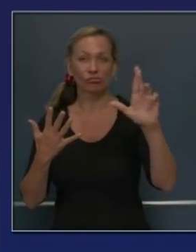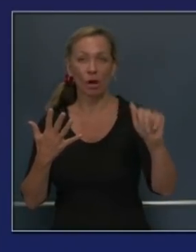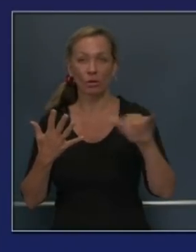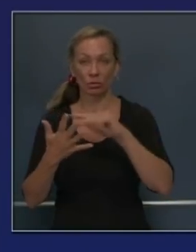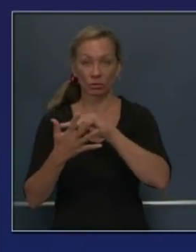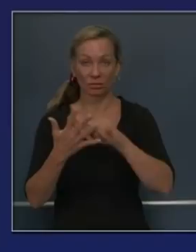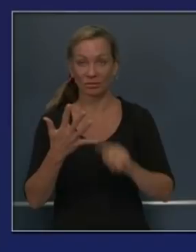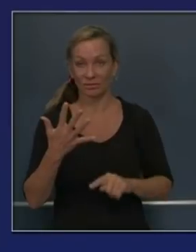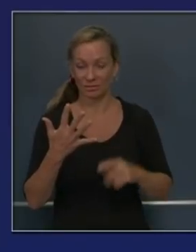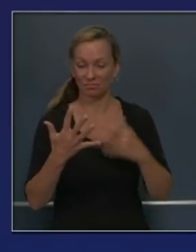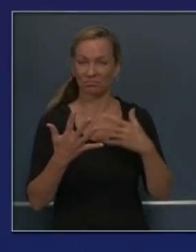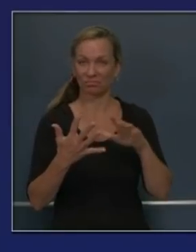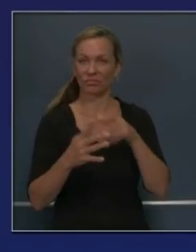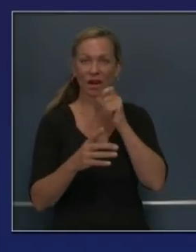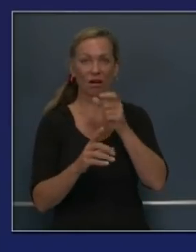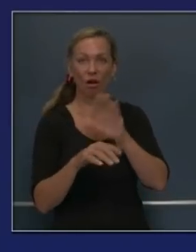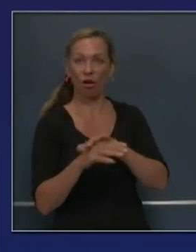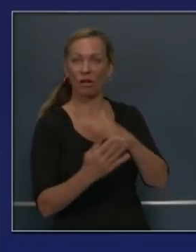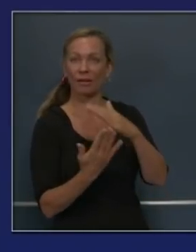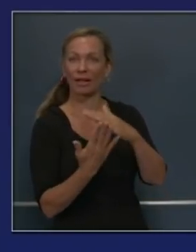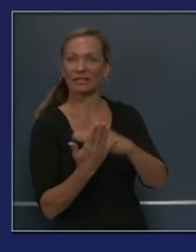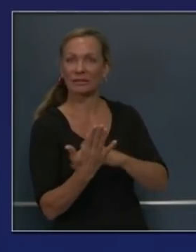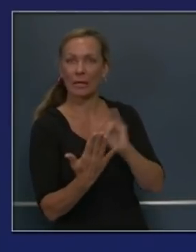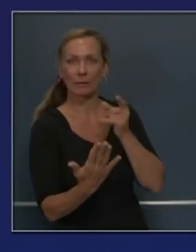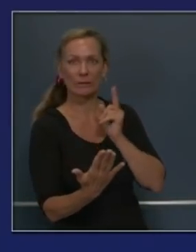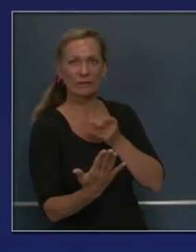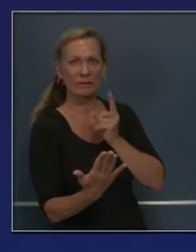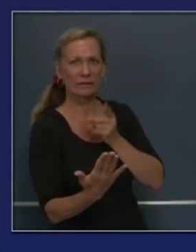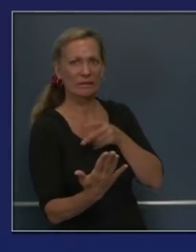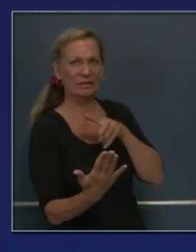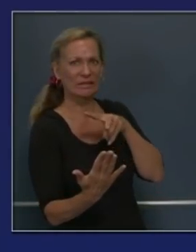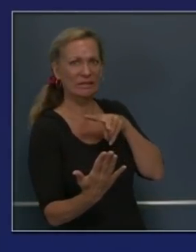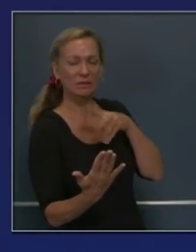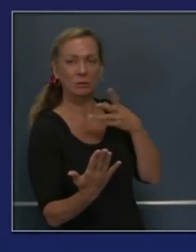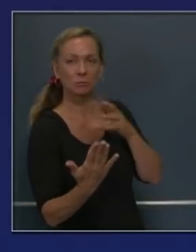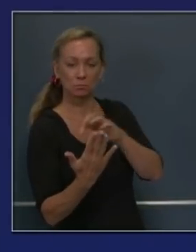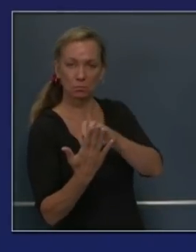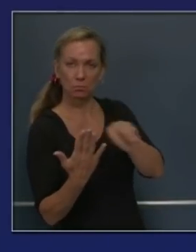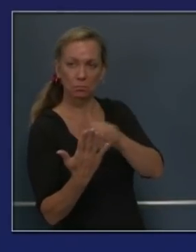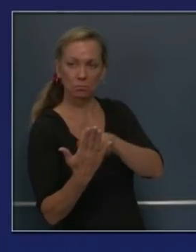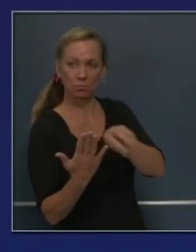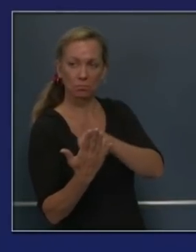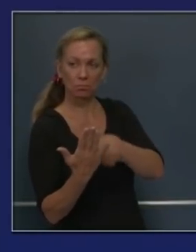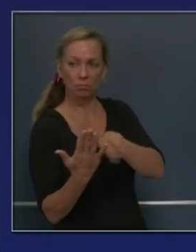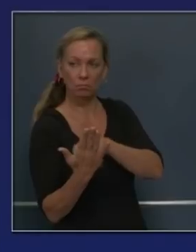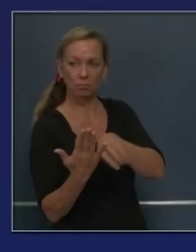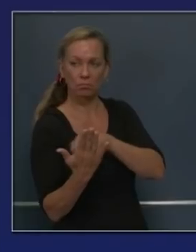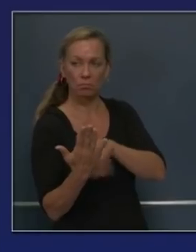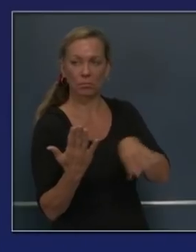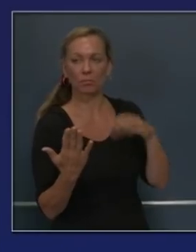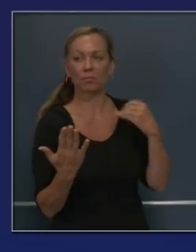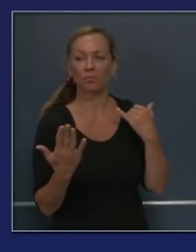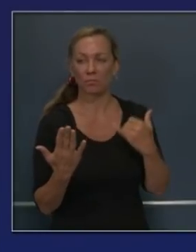LIST INCLUDE CALAVERAS, NAPA COUNTY, ORANGE COUNTY, AND SIERRA COUNTY. SIERRA AND CALAVERAS YOU MAY RECALL JUST RECENTLY I THINK IT